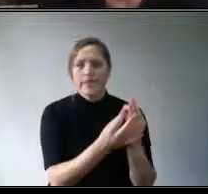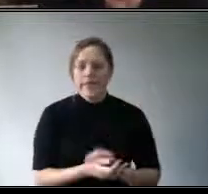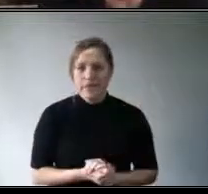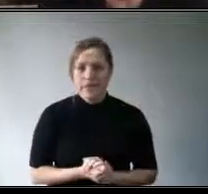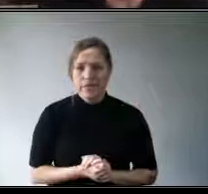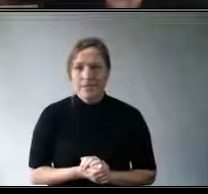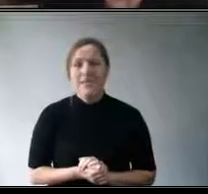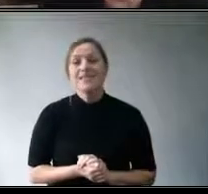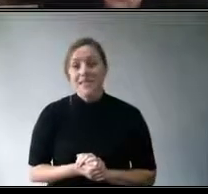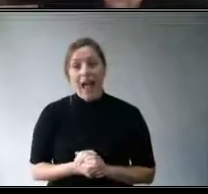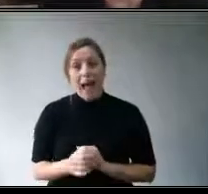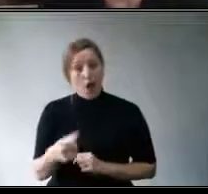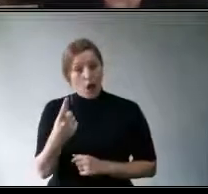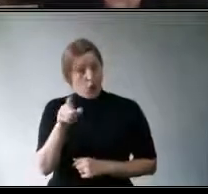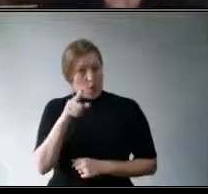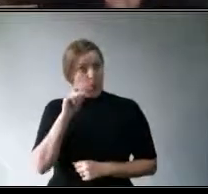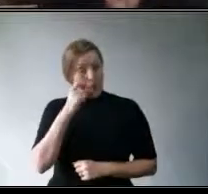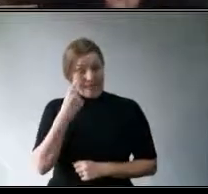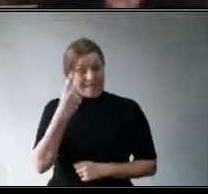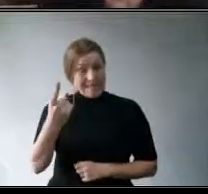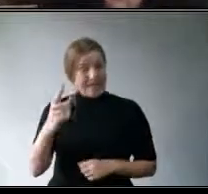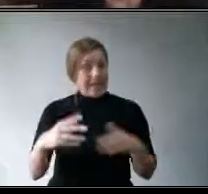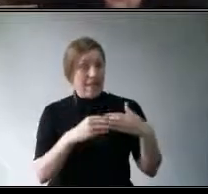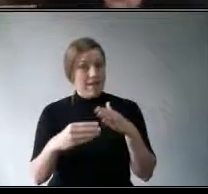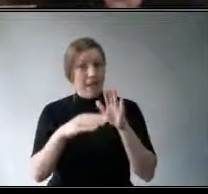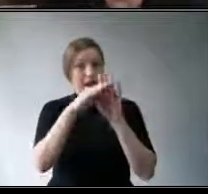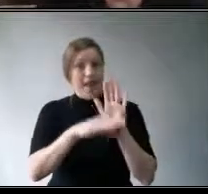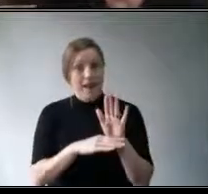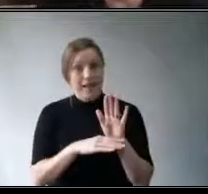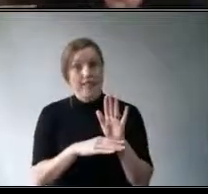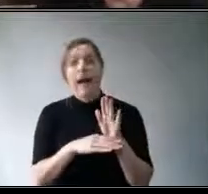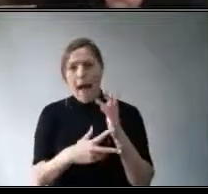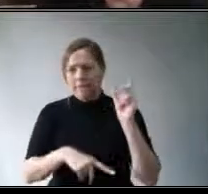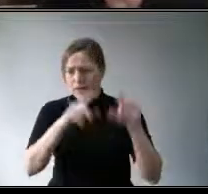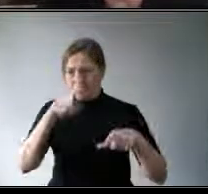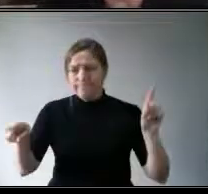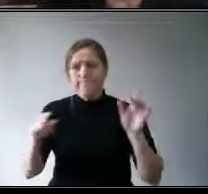quite detailed information about the internships being offered we've asked organizations to be